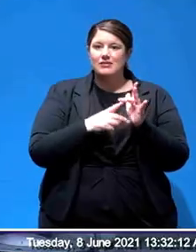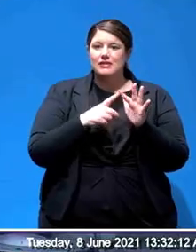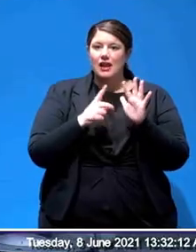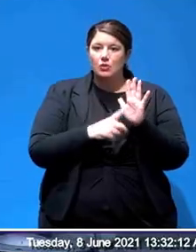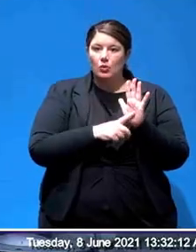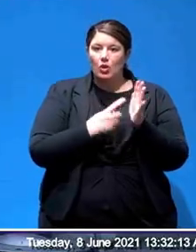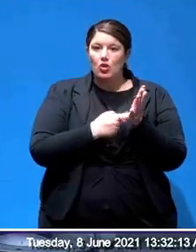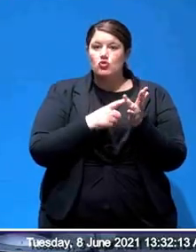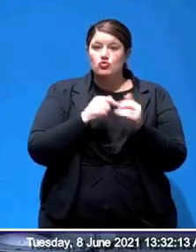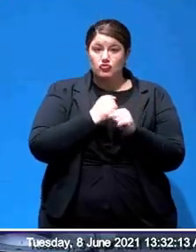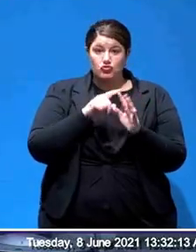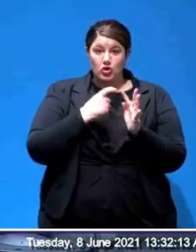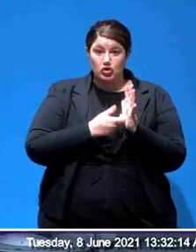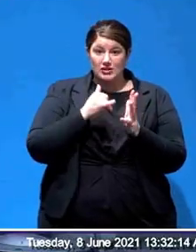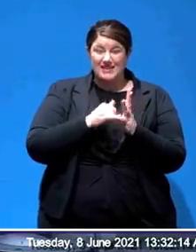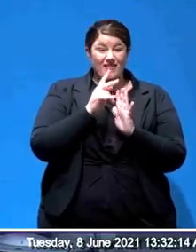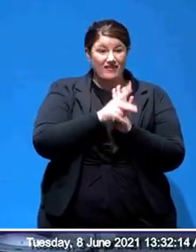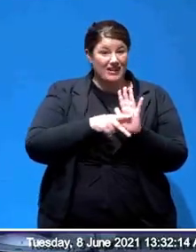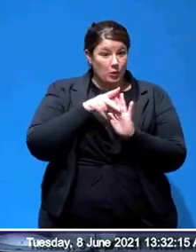You might remember the four-minute video.